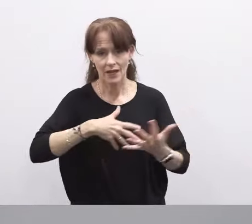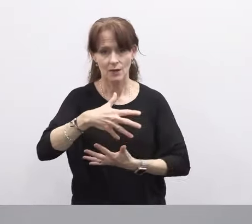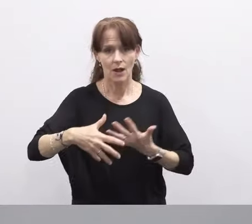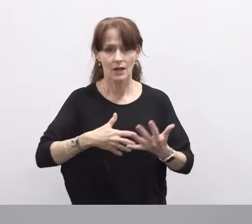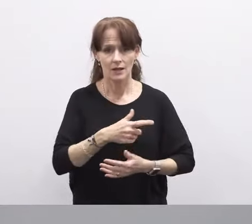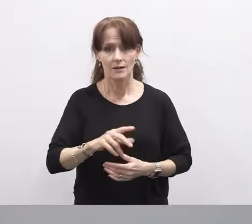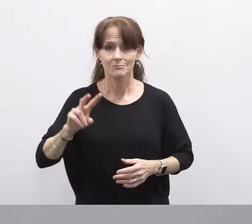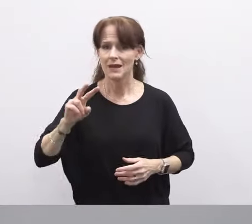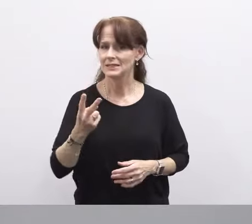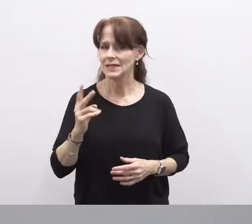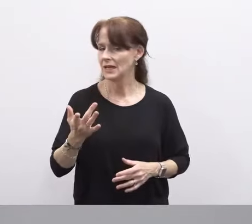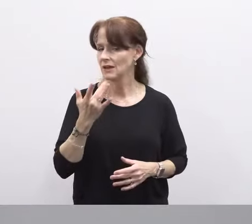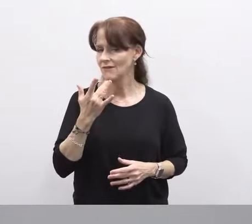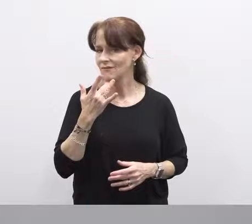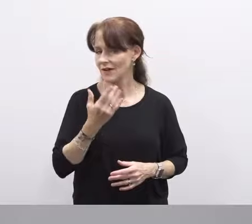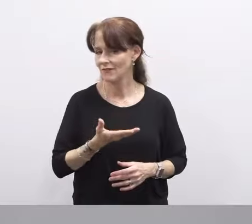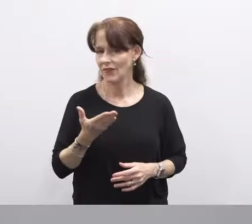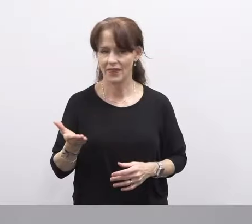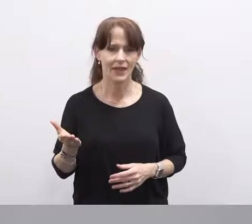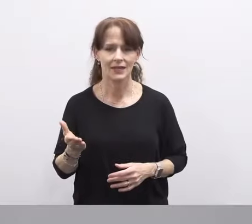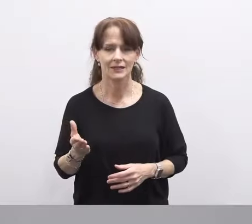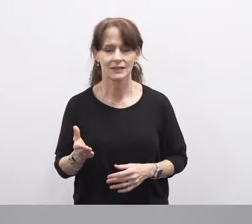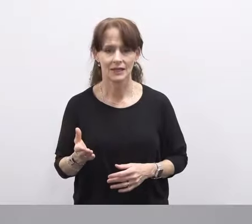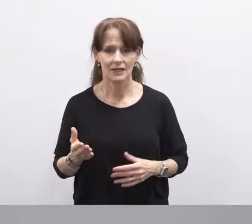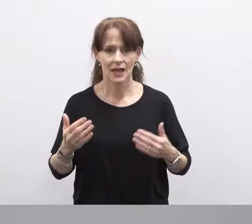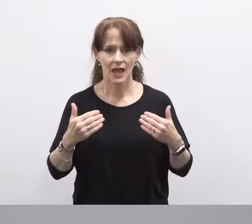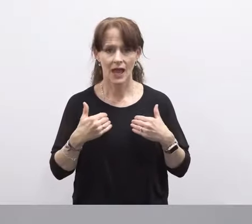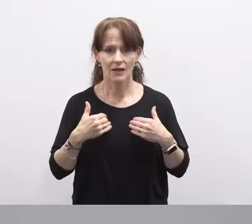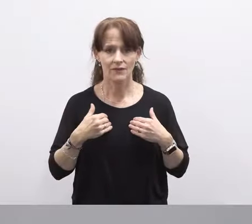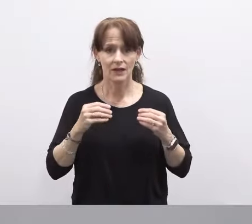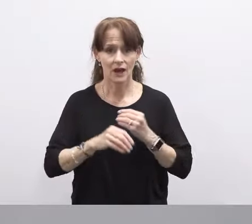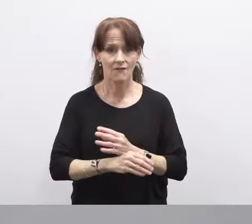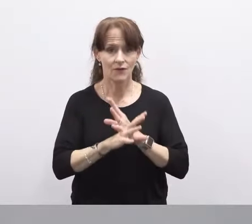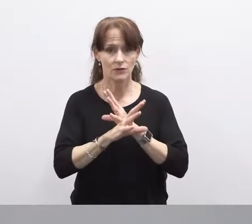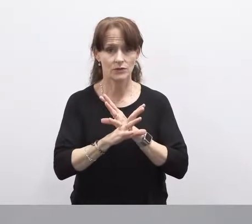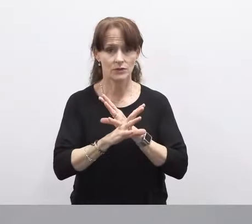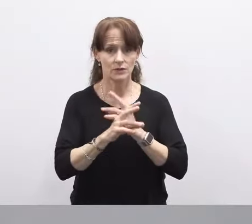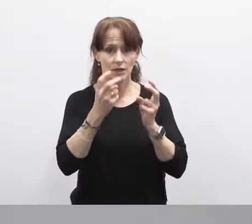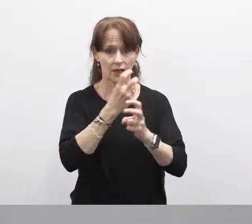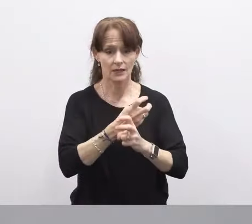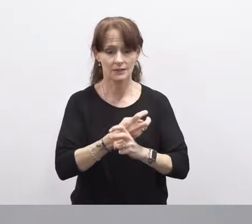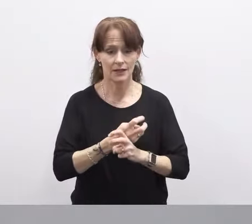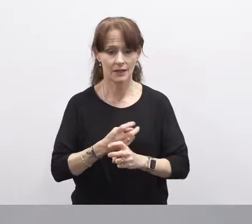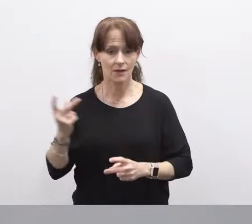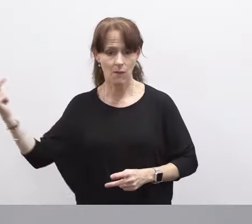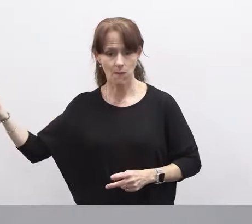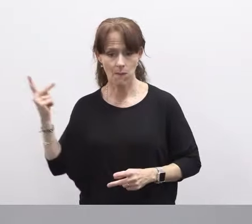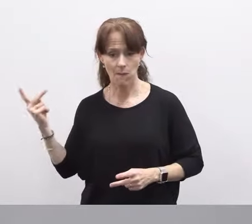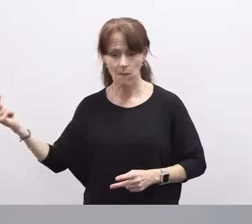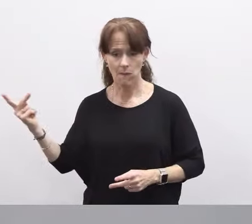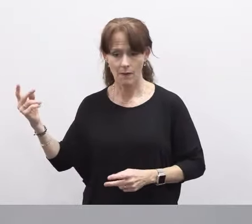My second favorite thing was having a virtual skeleton between Dr. Baker and I and Dr. Baker showing me